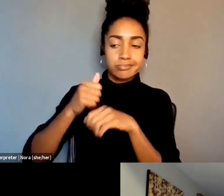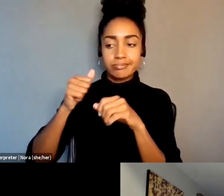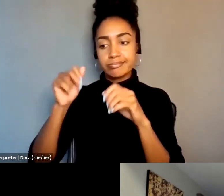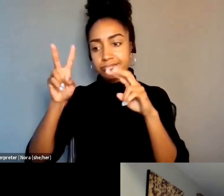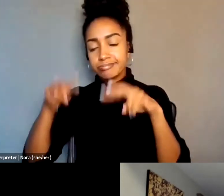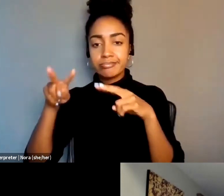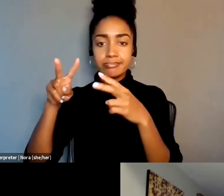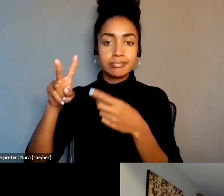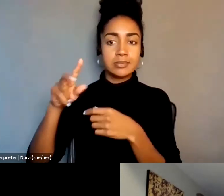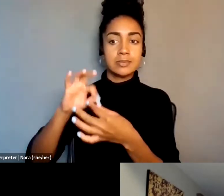For example, something as simple as gender insensitive messages, that may be delivered